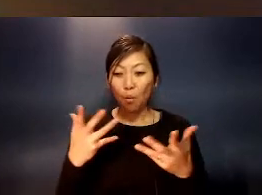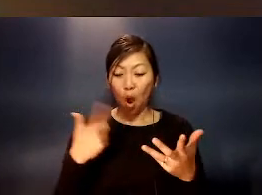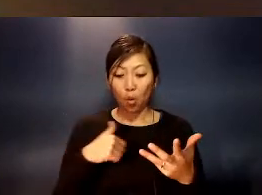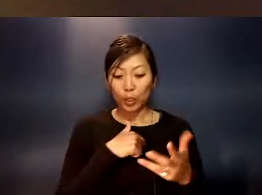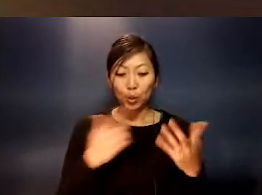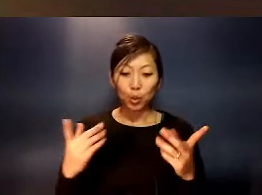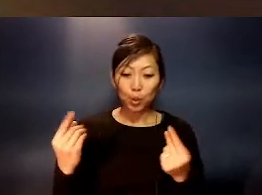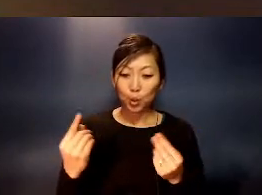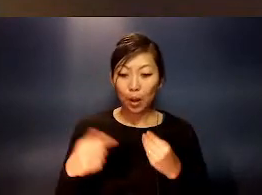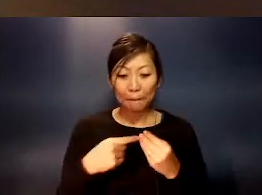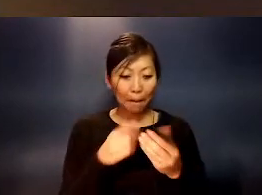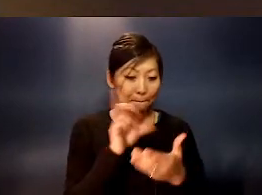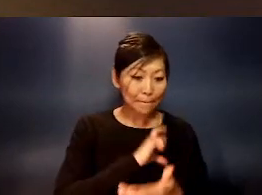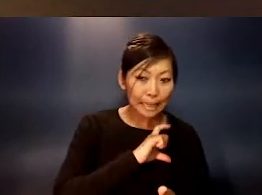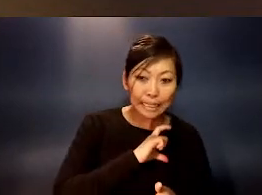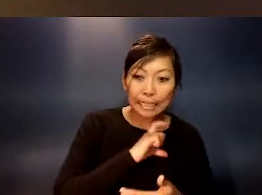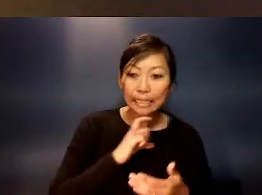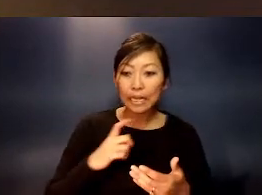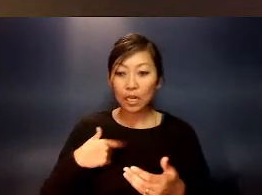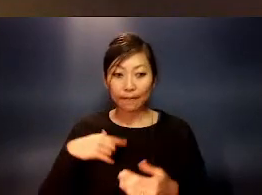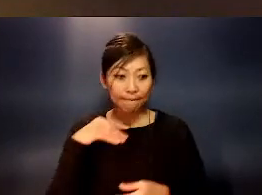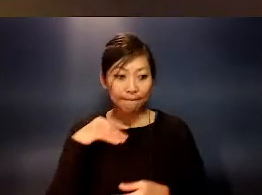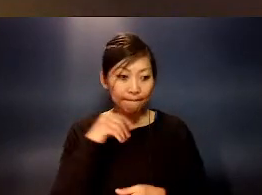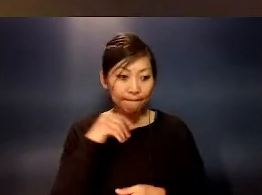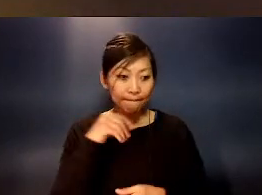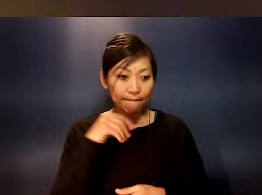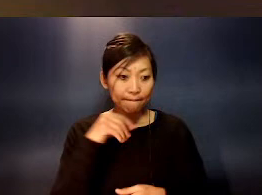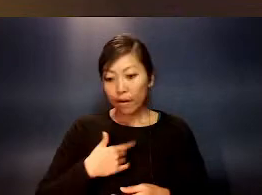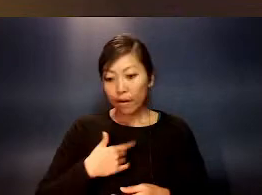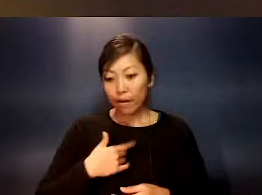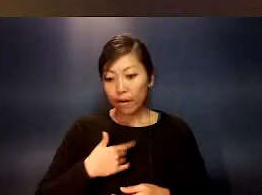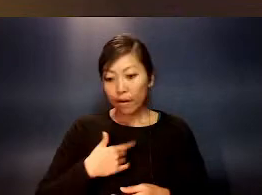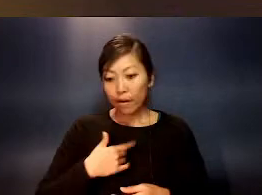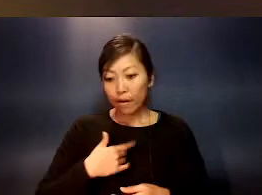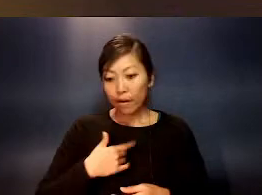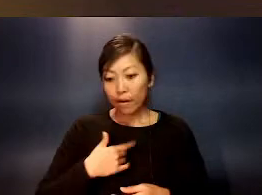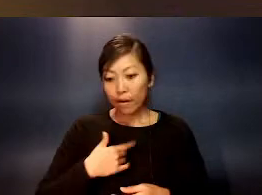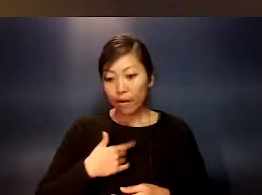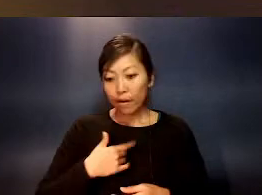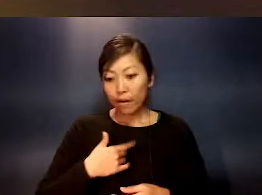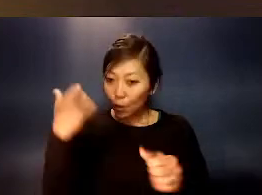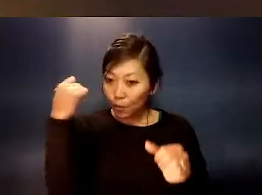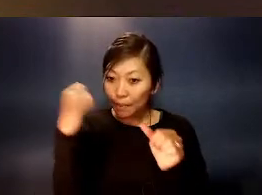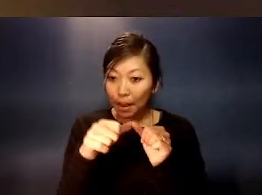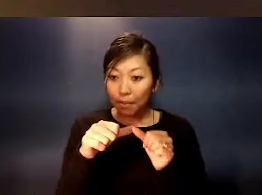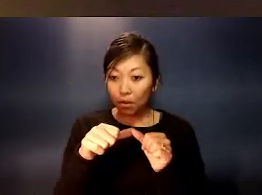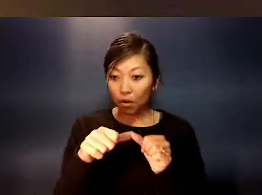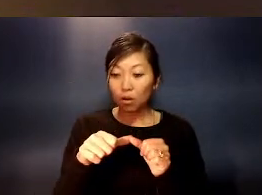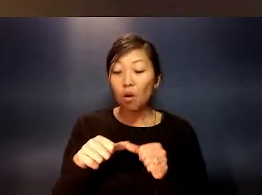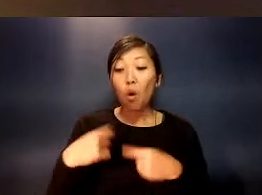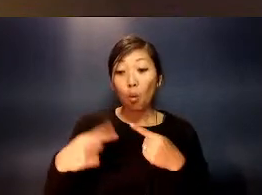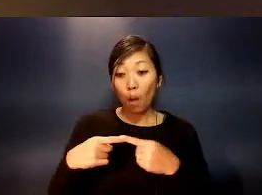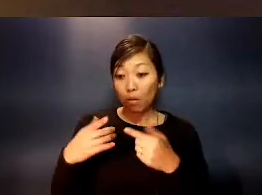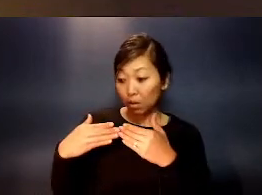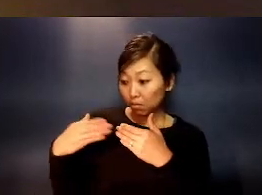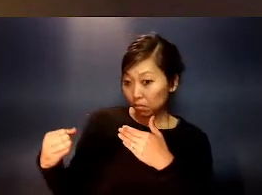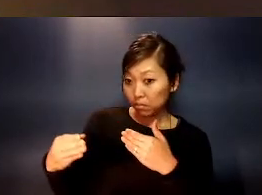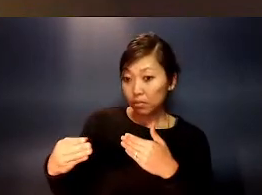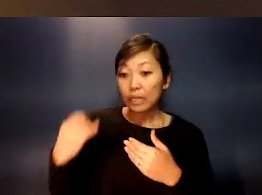WERE DIVIDED IN THE CITY, IT'S PRETTY REVEALING. AND I WILL SAY THAT IN THE SECOND WARD, PEOPLE WANTED A NEW DEPARTMENT OF PUBLIC SAFETY, OVER 1,000 VOTES, IT